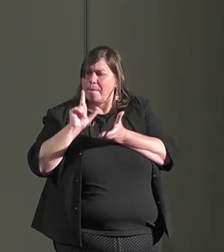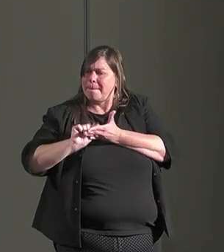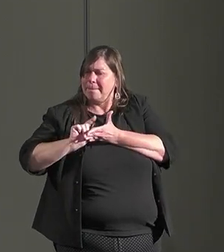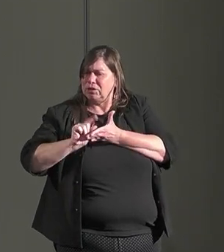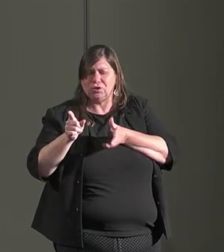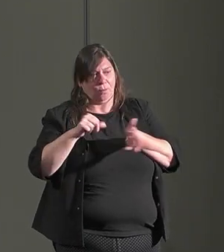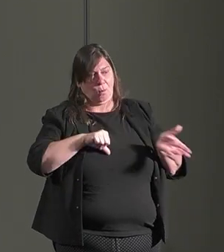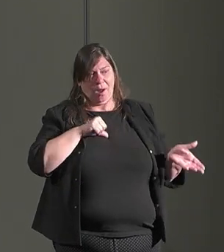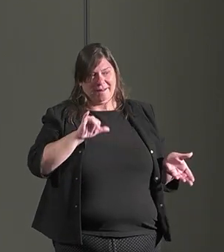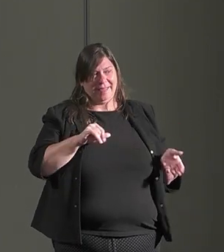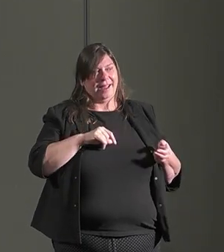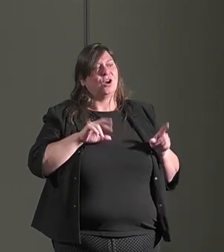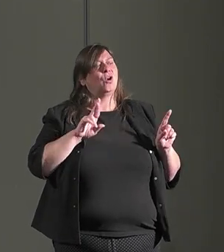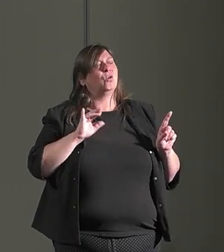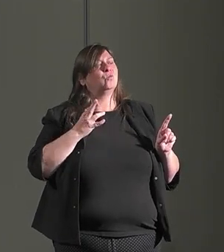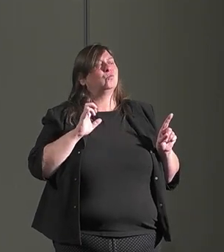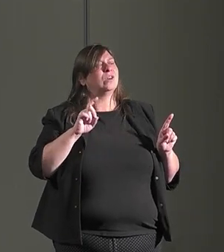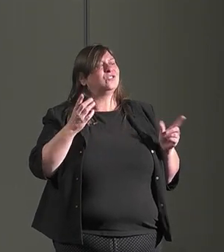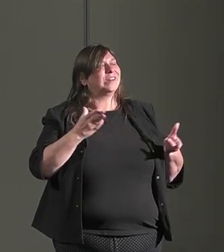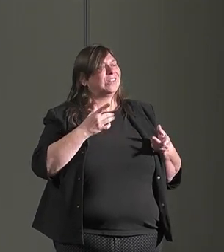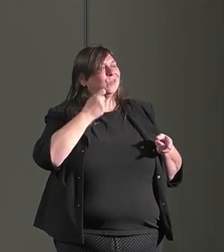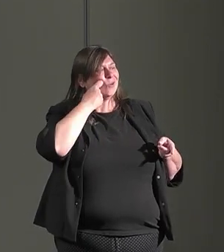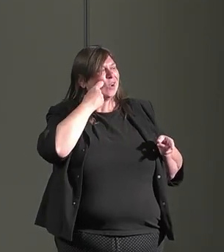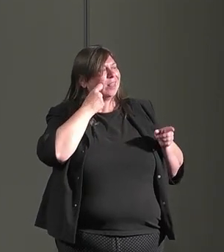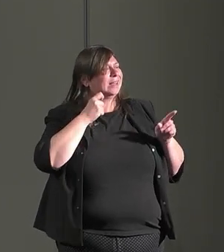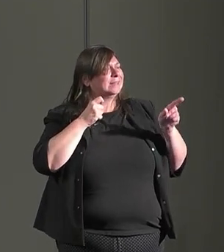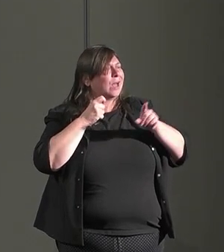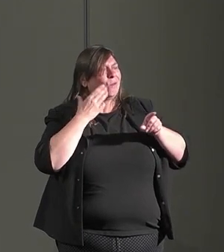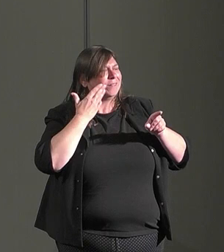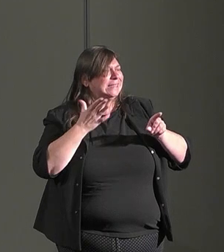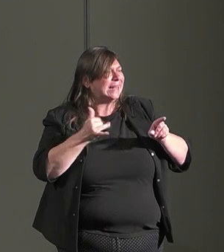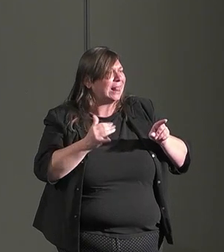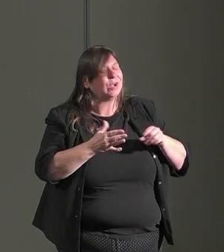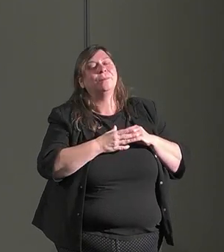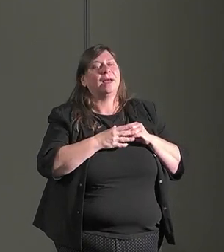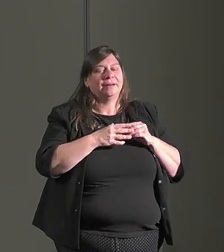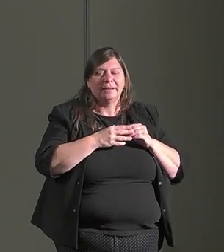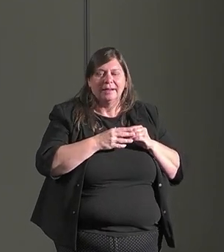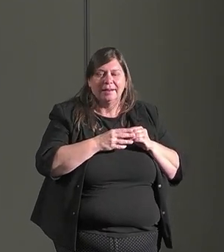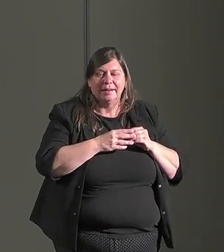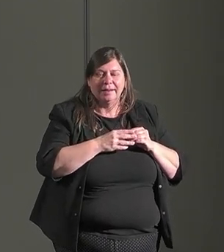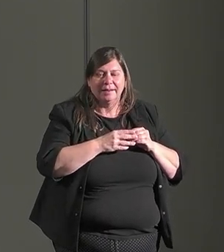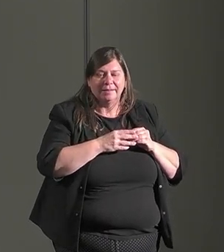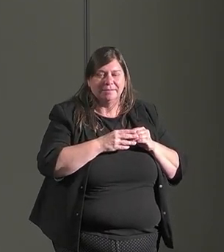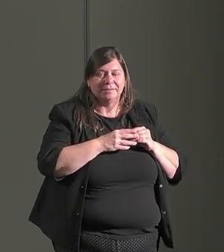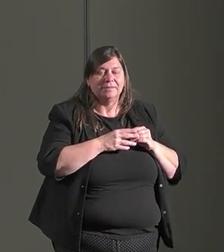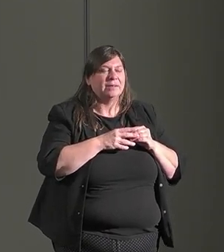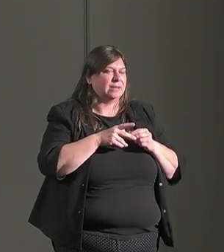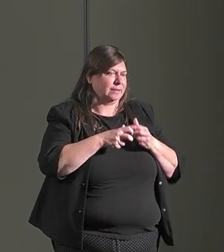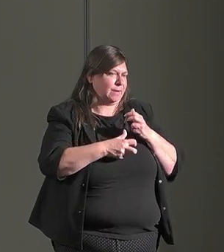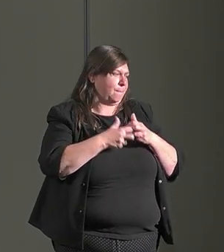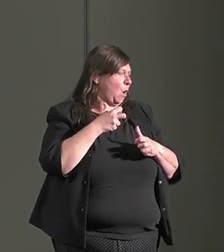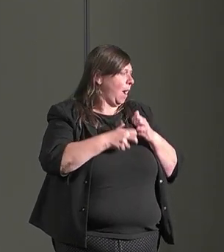saw Richard here earlier he came through the room. But there is a problem here. People didn't know